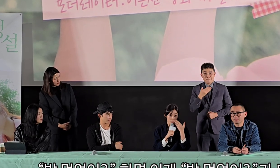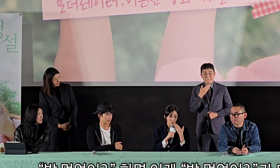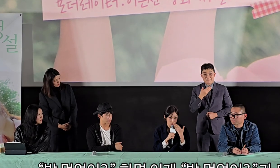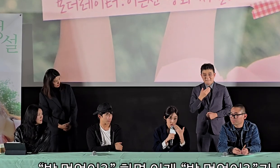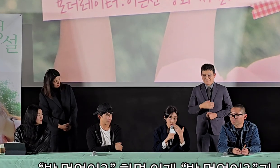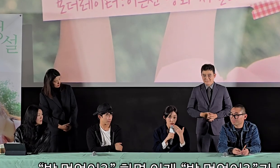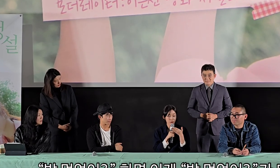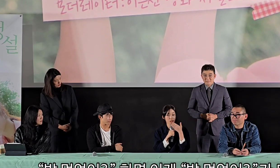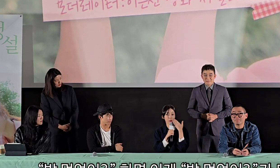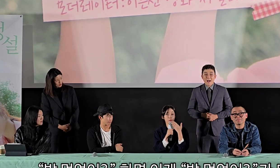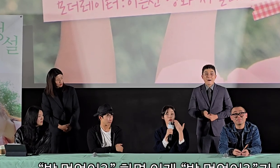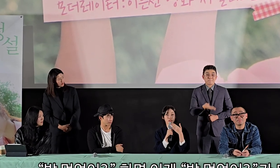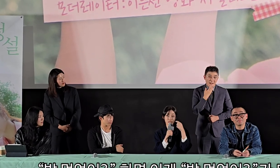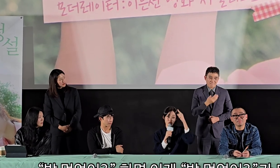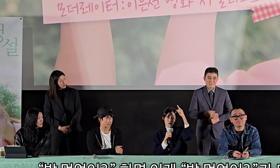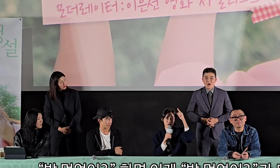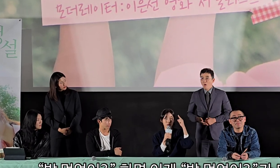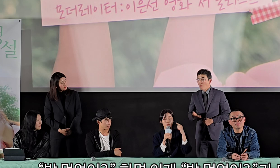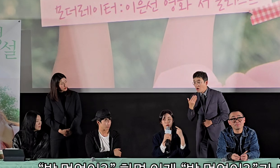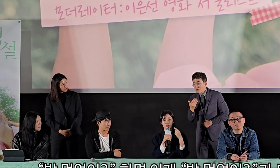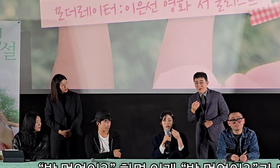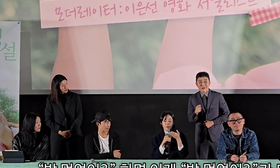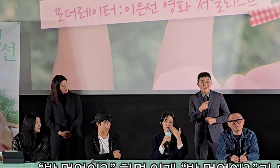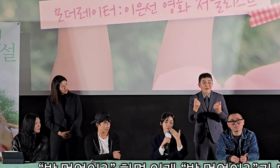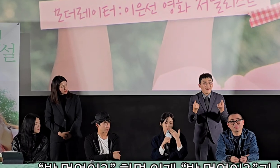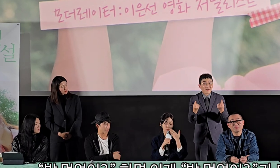if you say, "This is food, 'Have you eaten?',